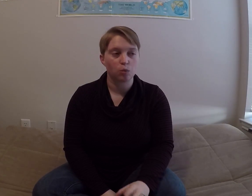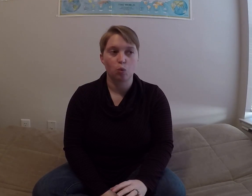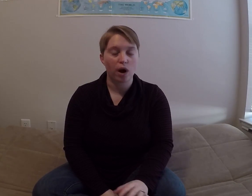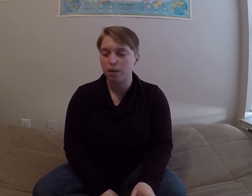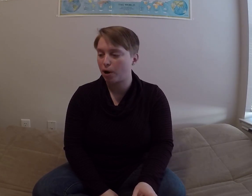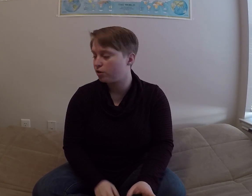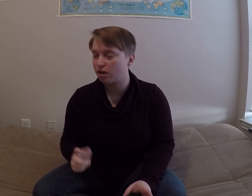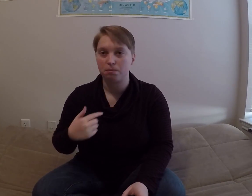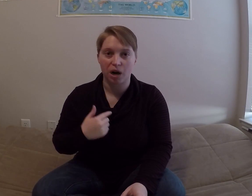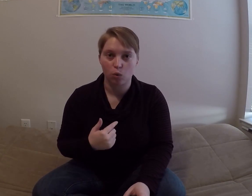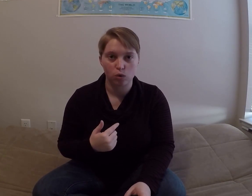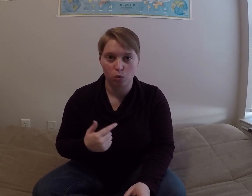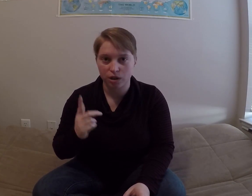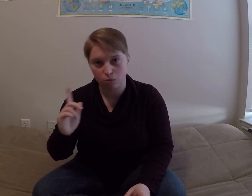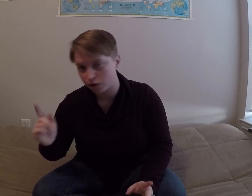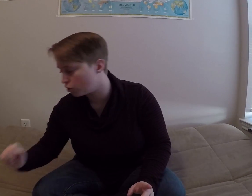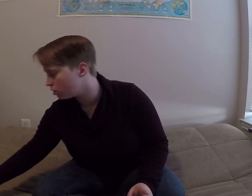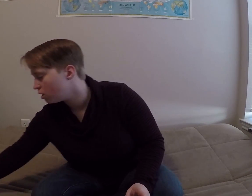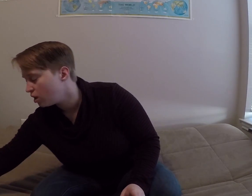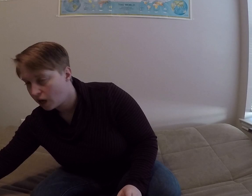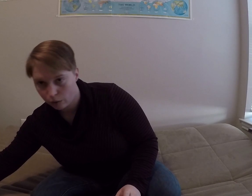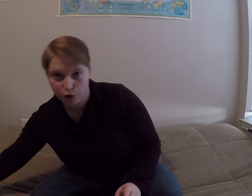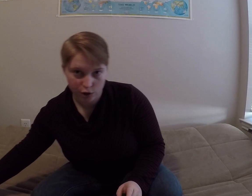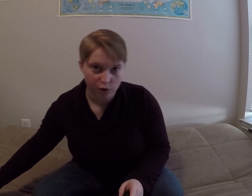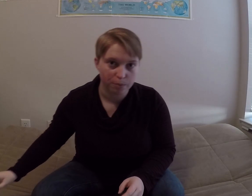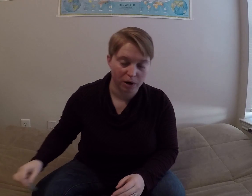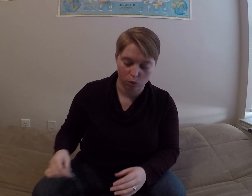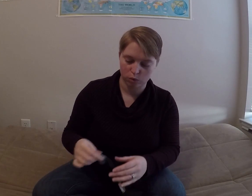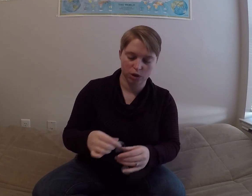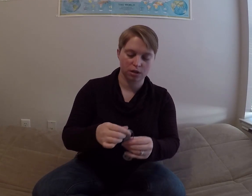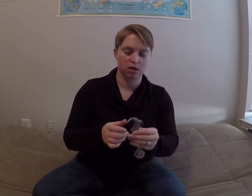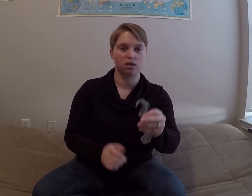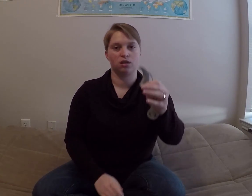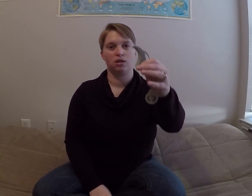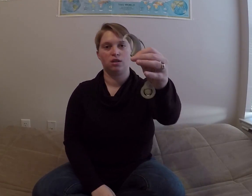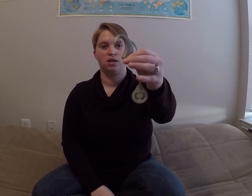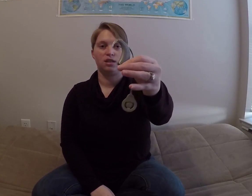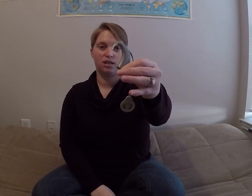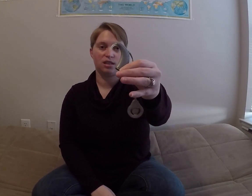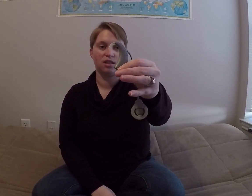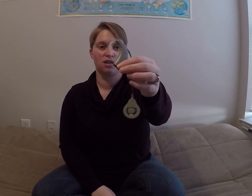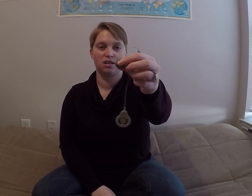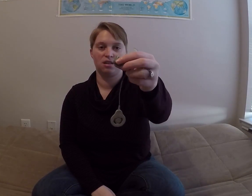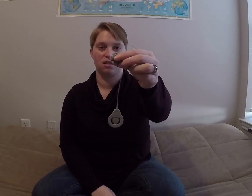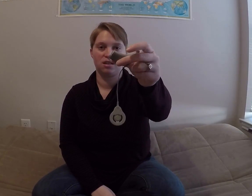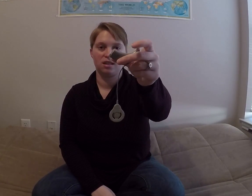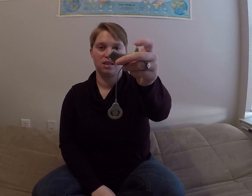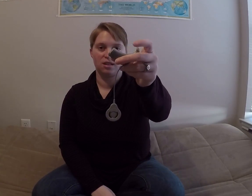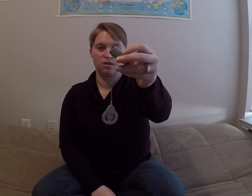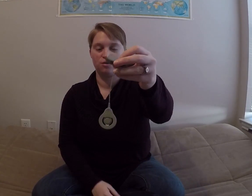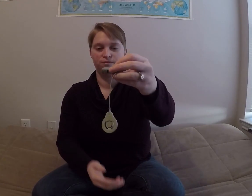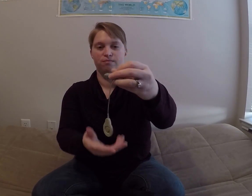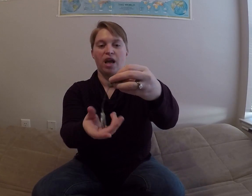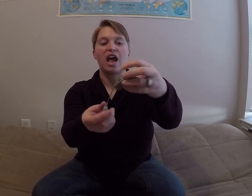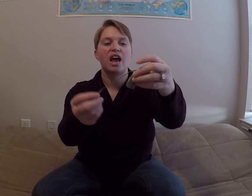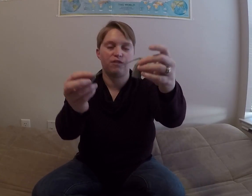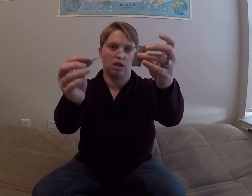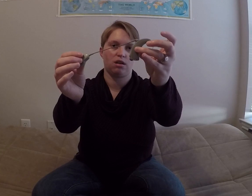Like way better than my old one which I will show you my old one. This heavy thing.